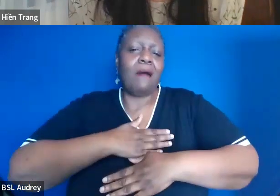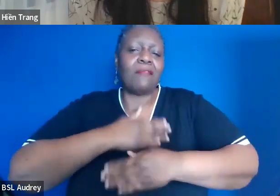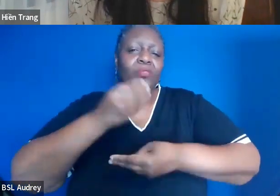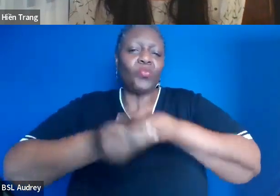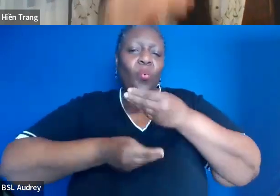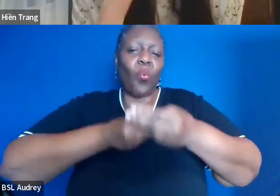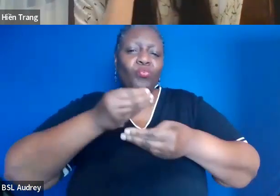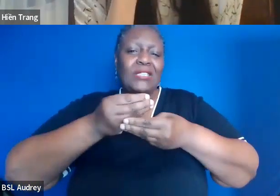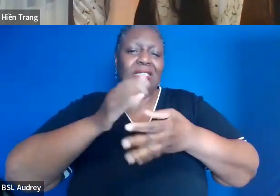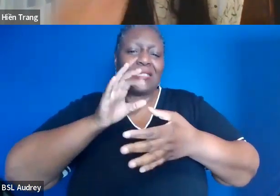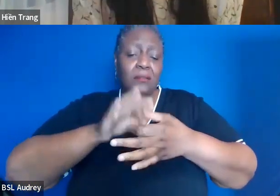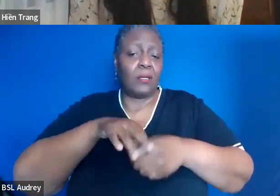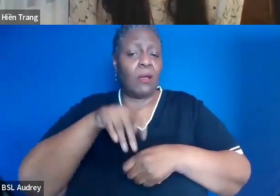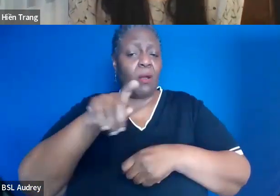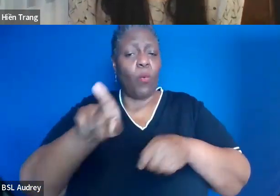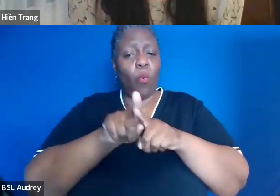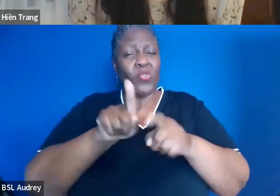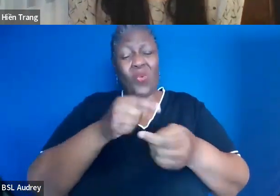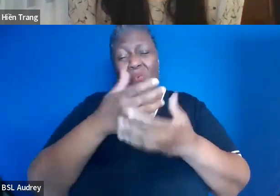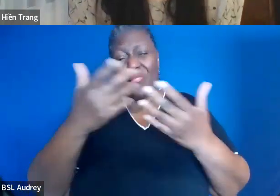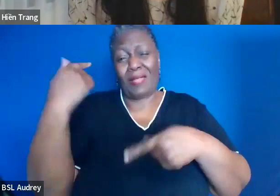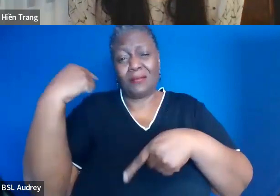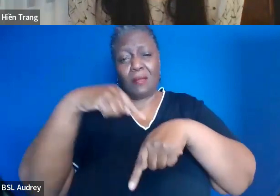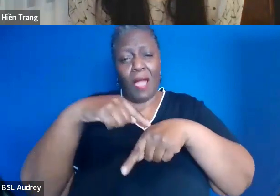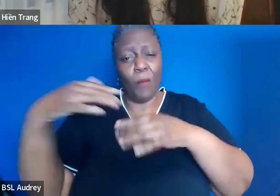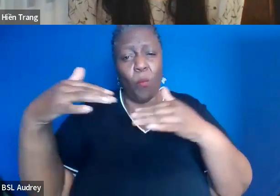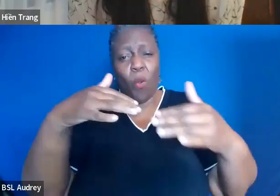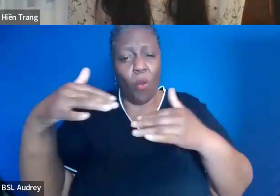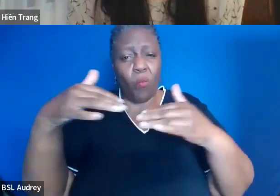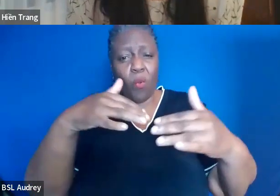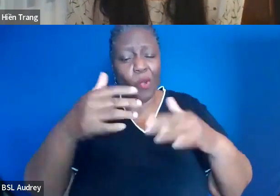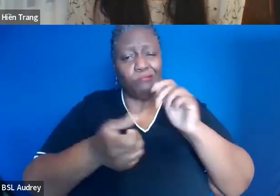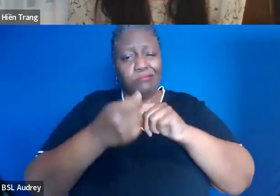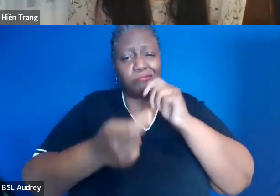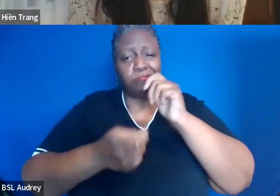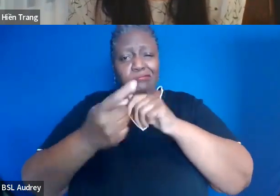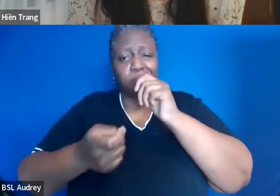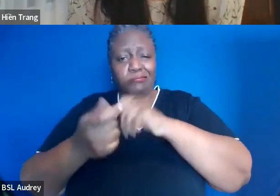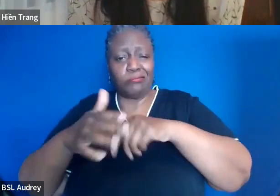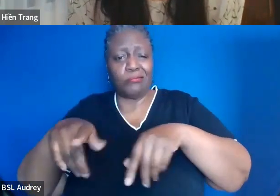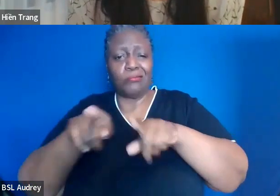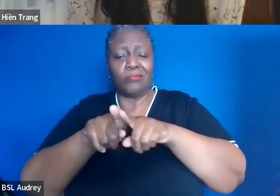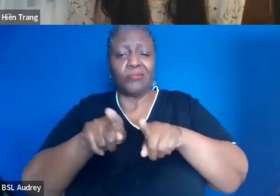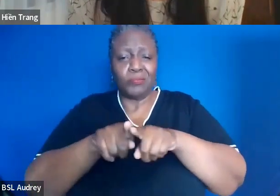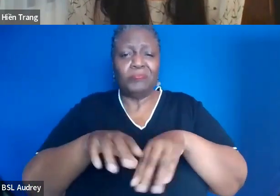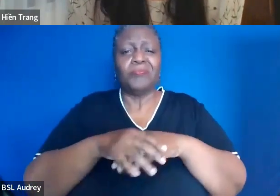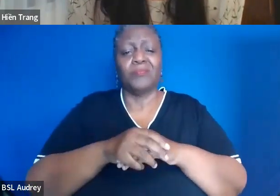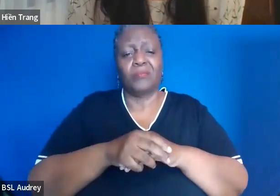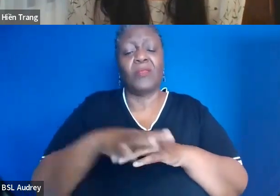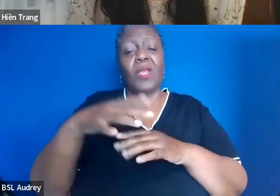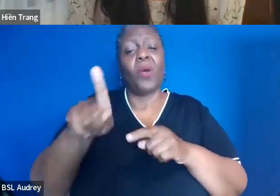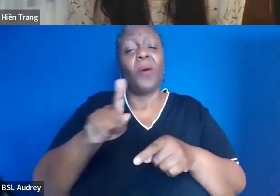um and also there were so many wars that were occurring during's lifetime because she lived to